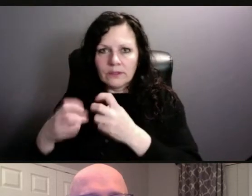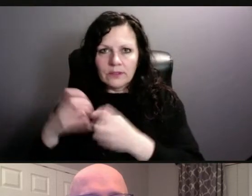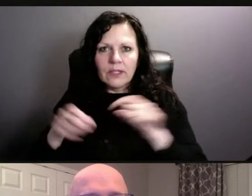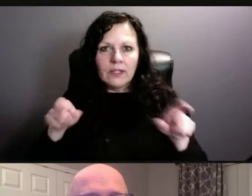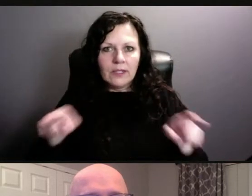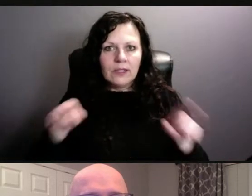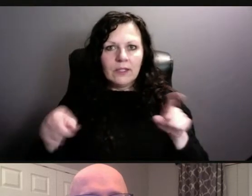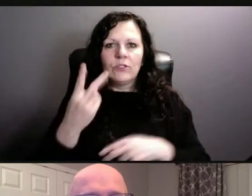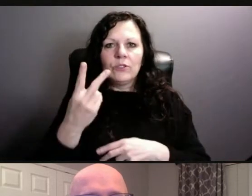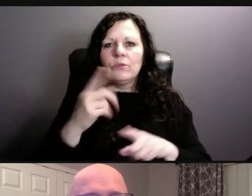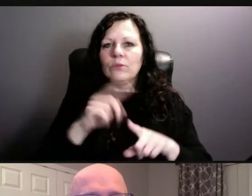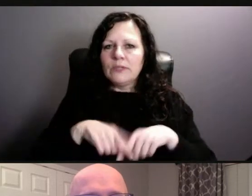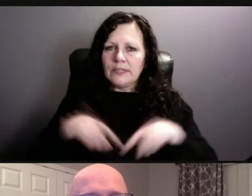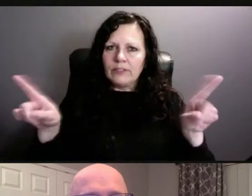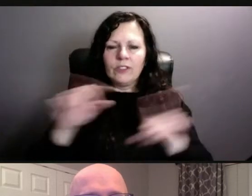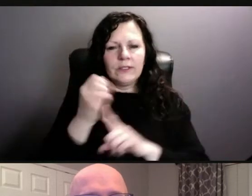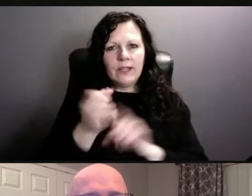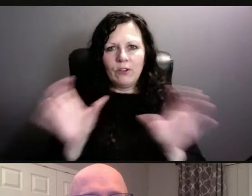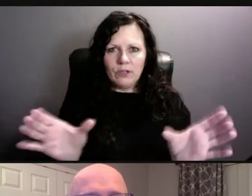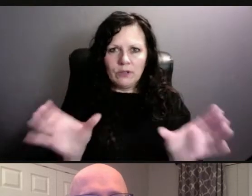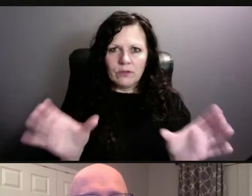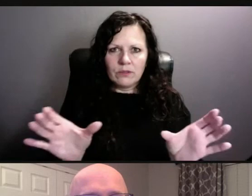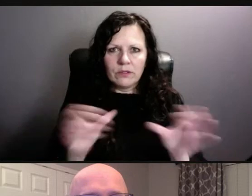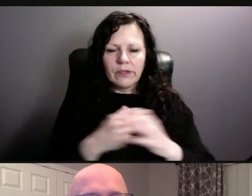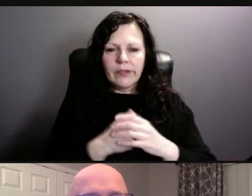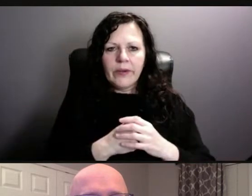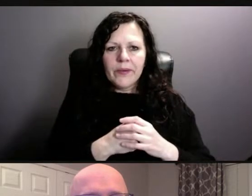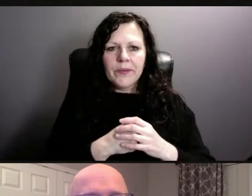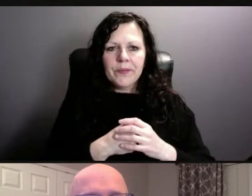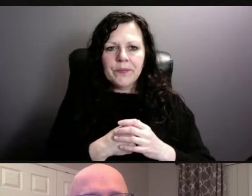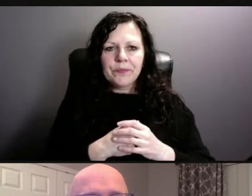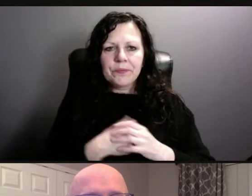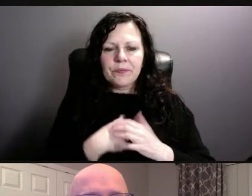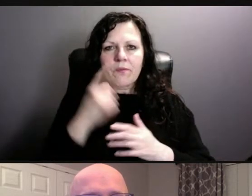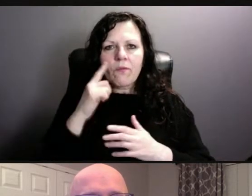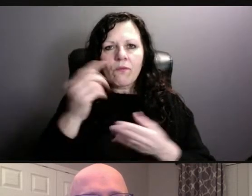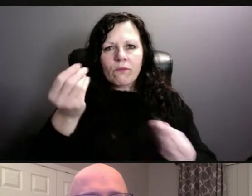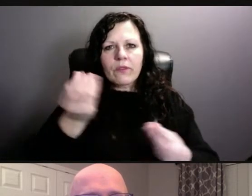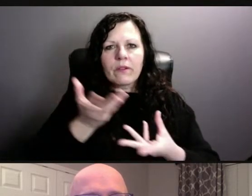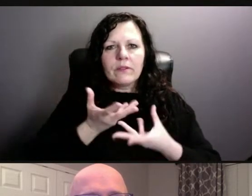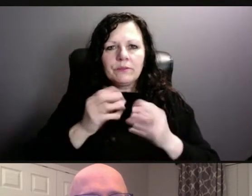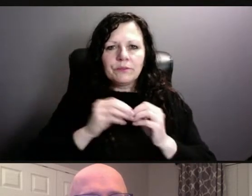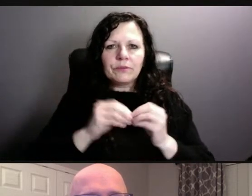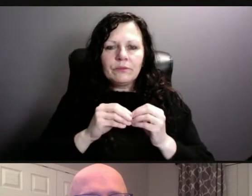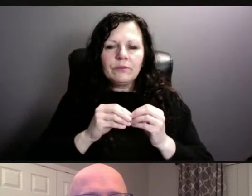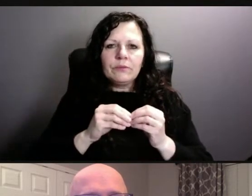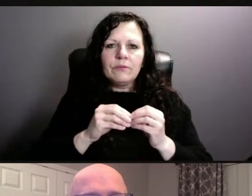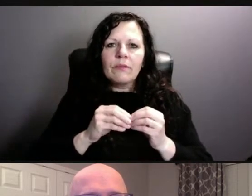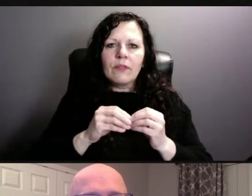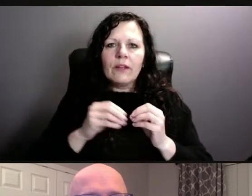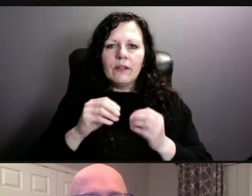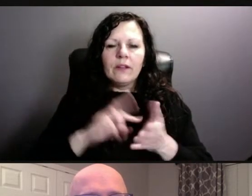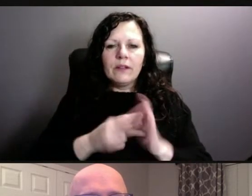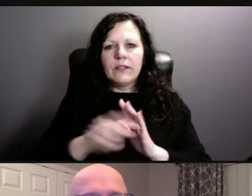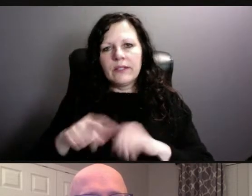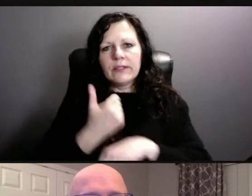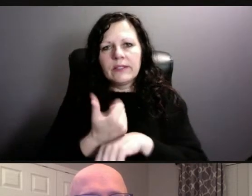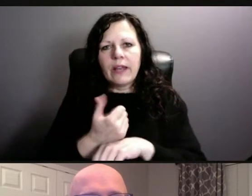OF THE PROBLEMS JUST THE BASIC DENTAL PLAN, STRUCTURAL DEFICIT ,ALSO THE HOMELESSNESS PROBLEM USING THOSE TWO DIFFERENT